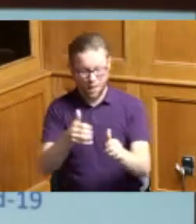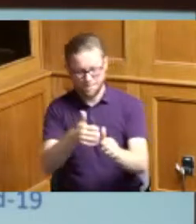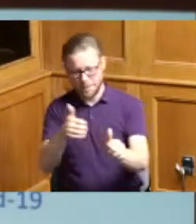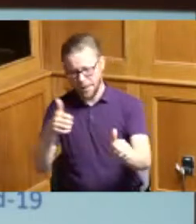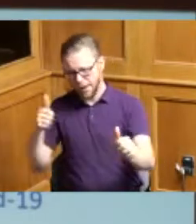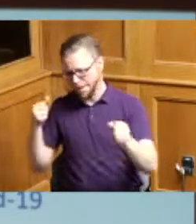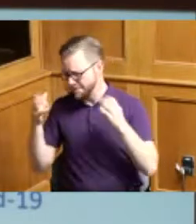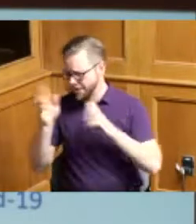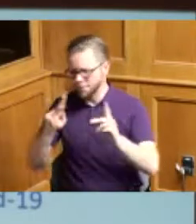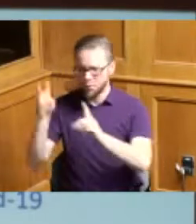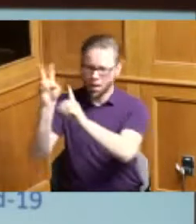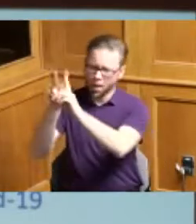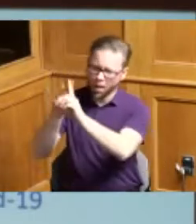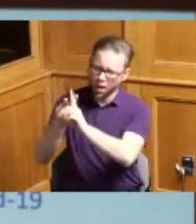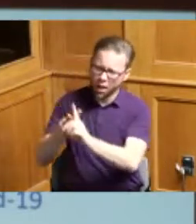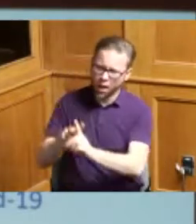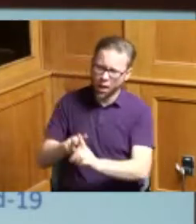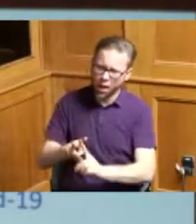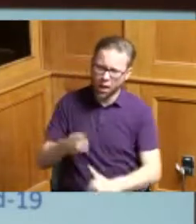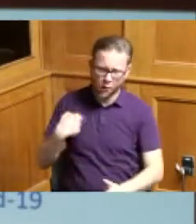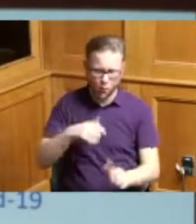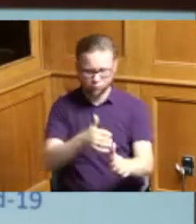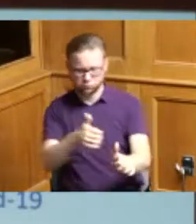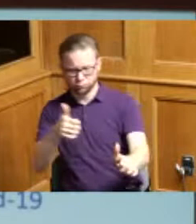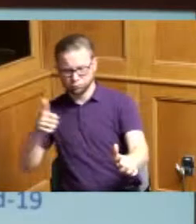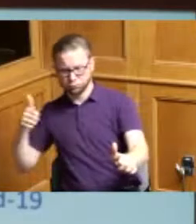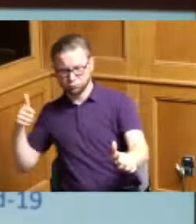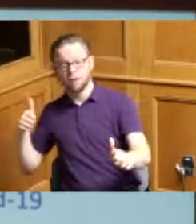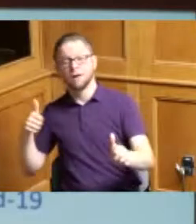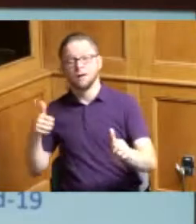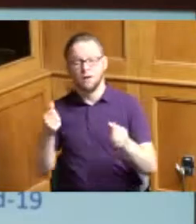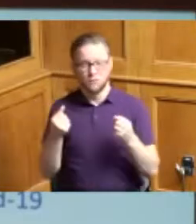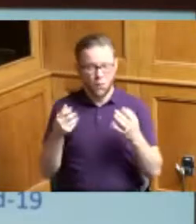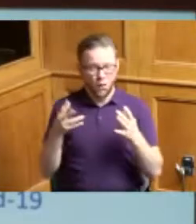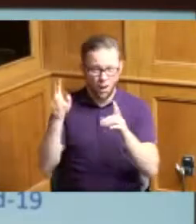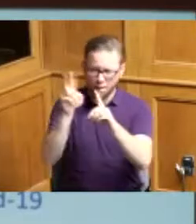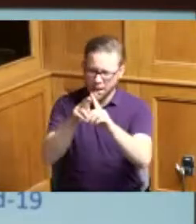the number of applications submitted through e-wrap over the last year and a half have been